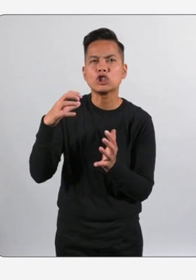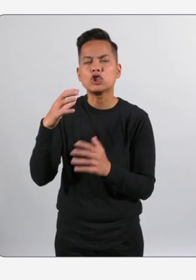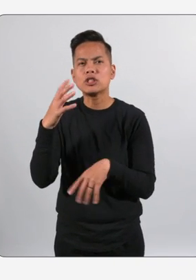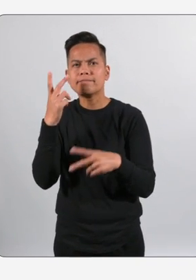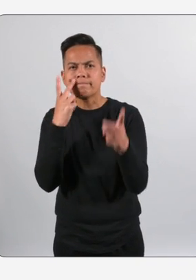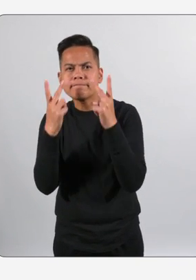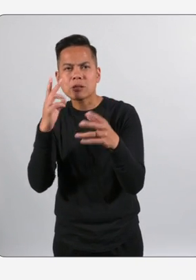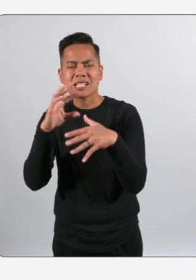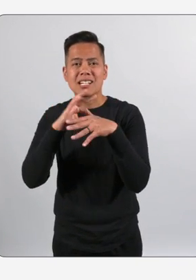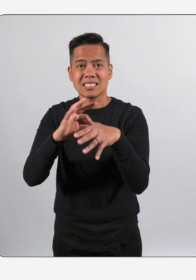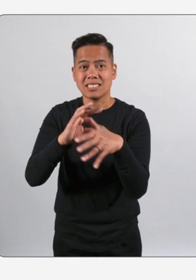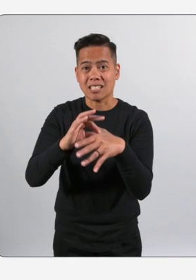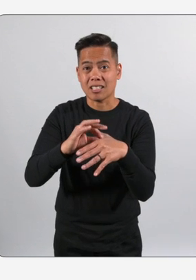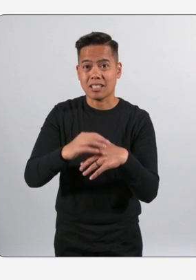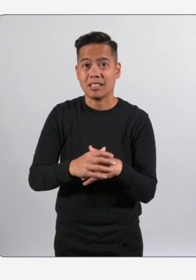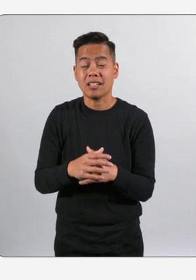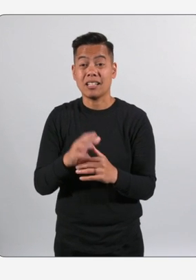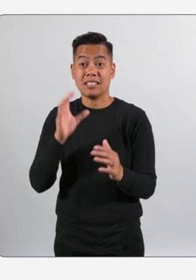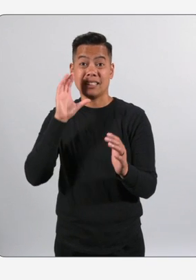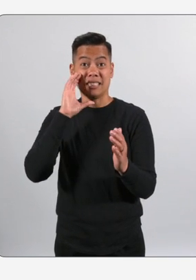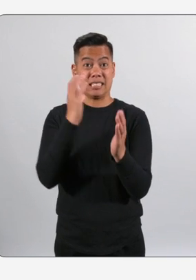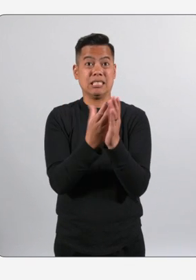content is expensive and time consuming.